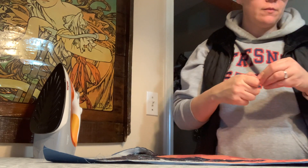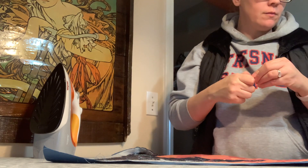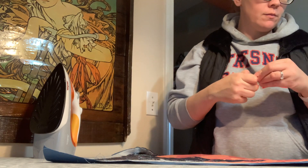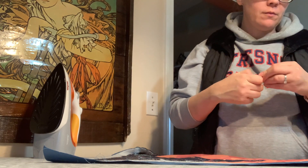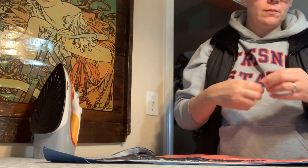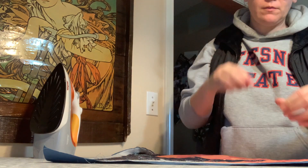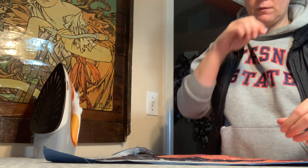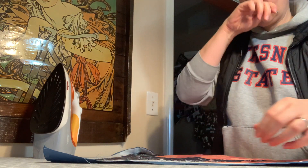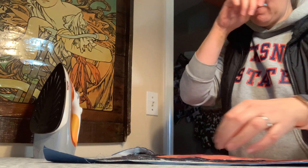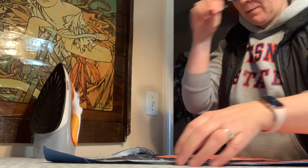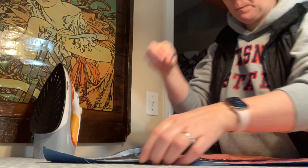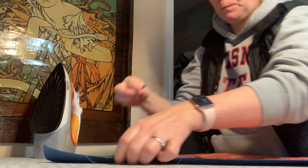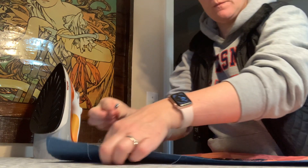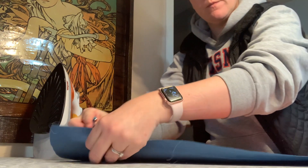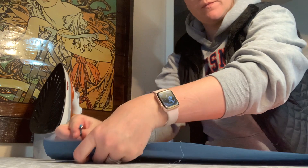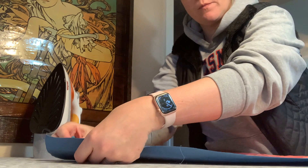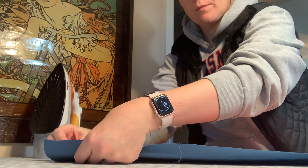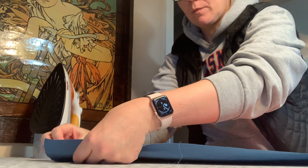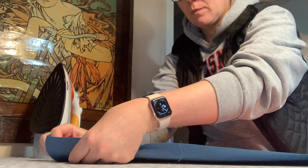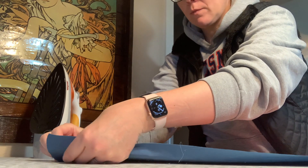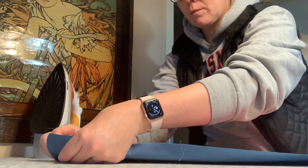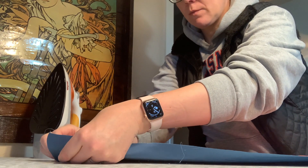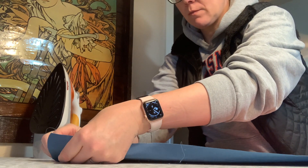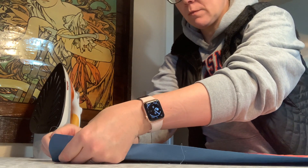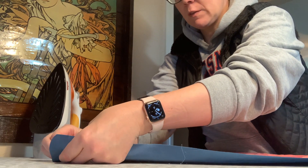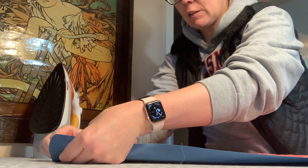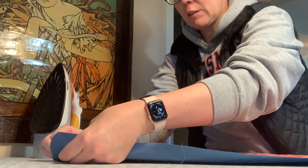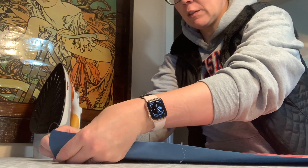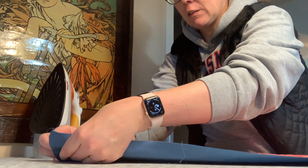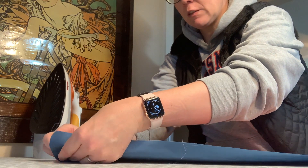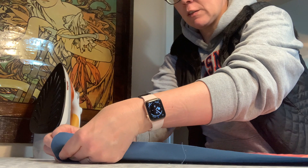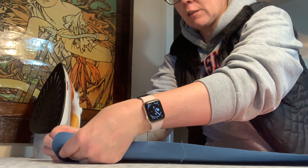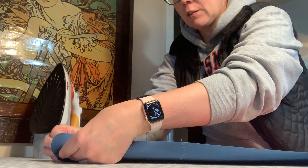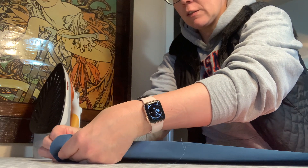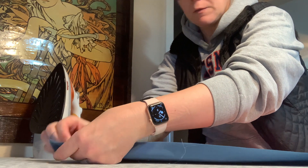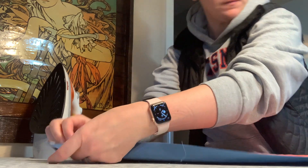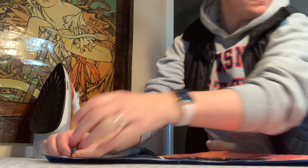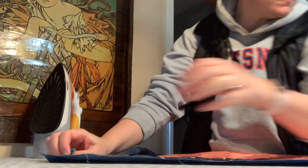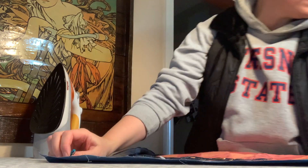just the edges. Um just kind of spread out the pins. And, again, that's just